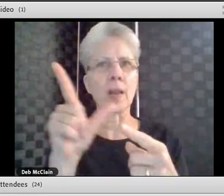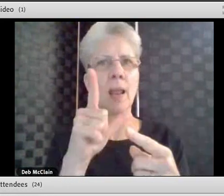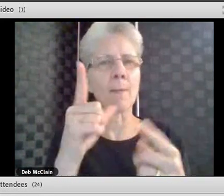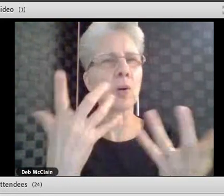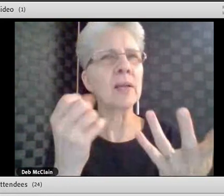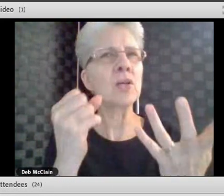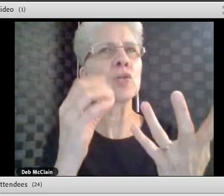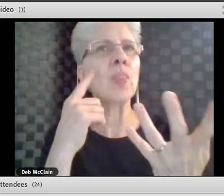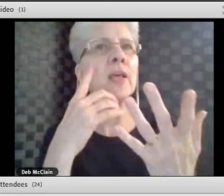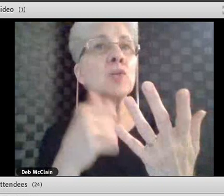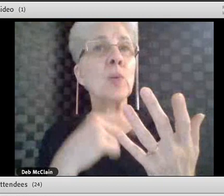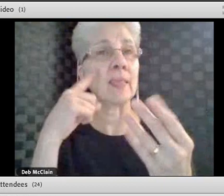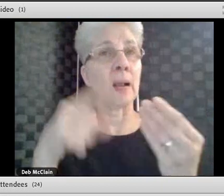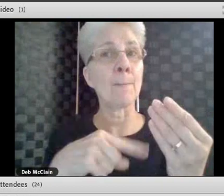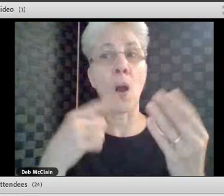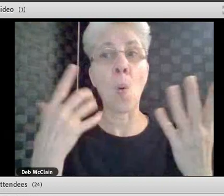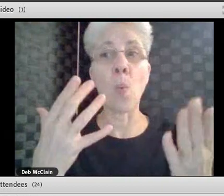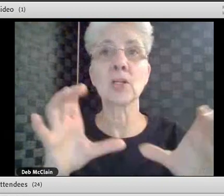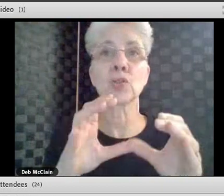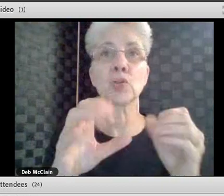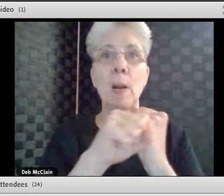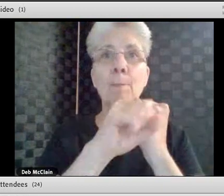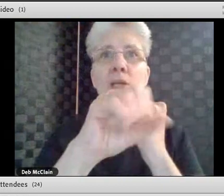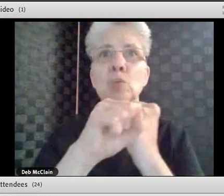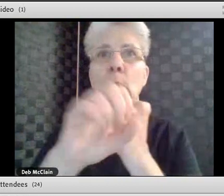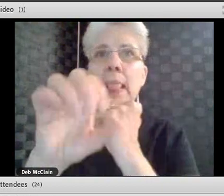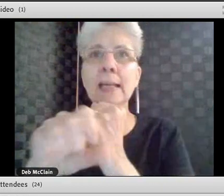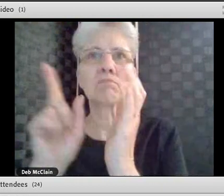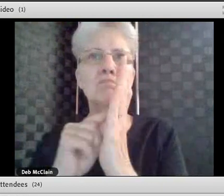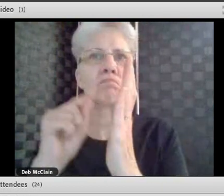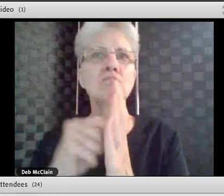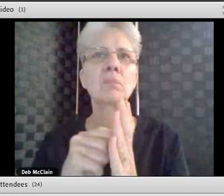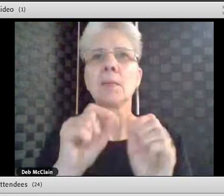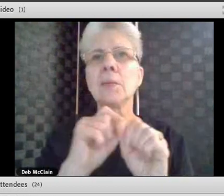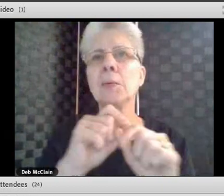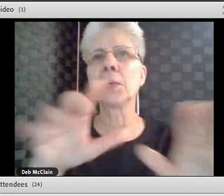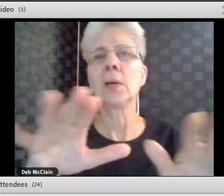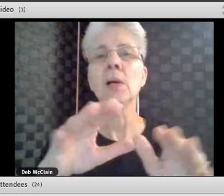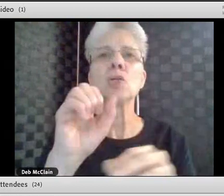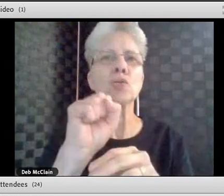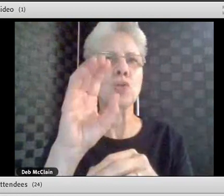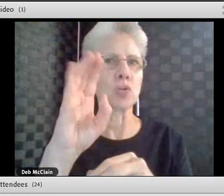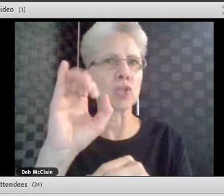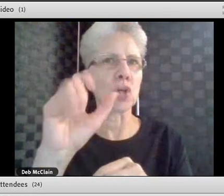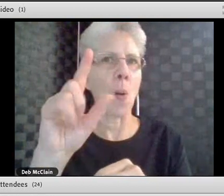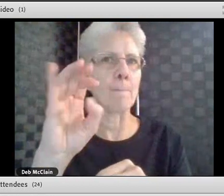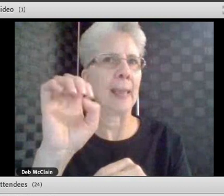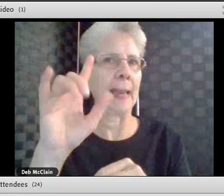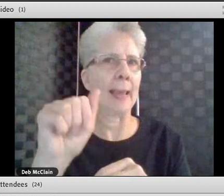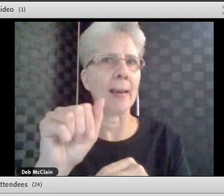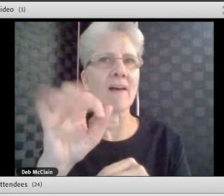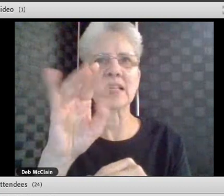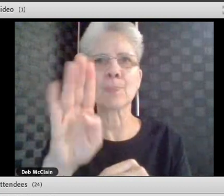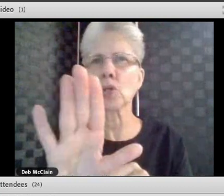and you want people to come to your library. Some things you can think about is doing a press release. You know, of course using social media,